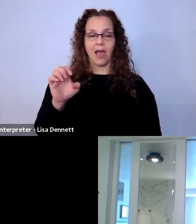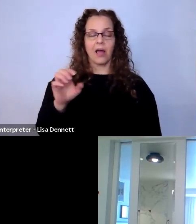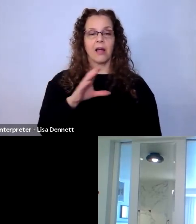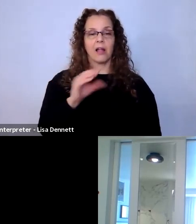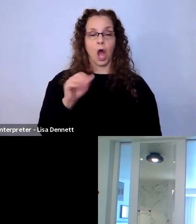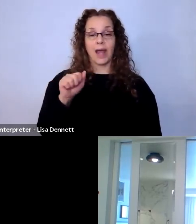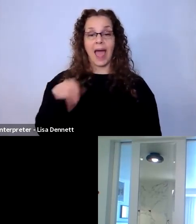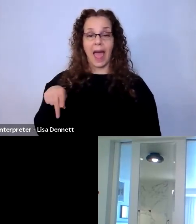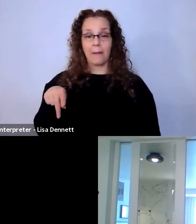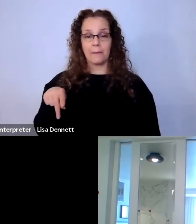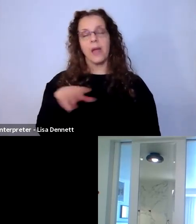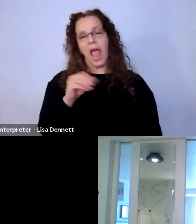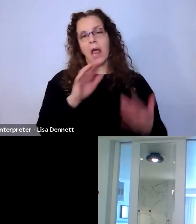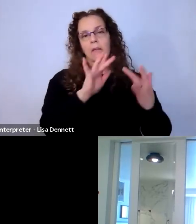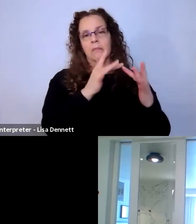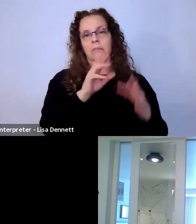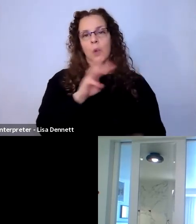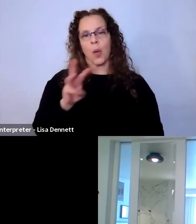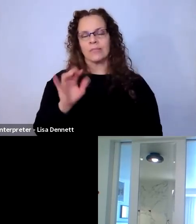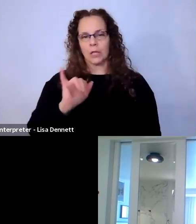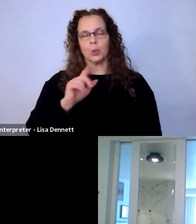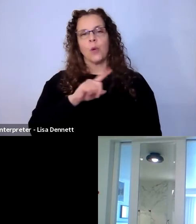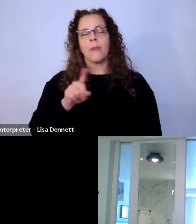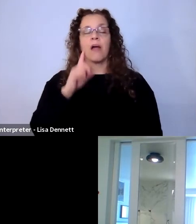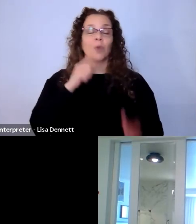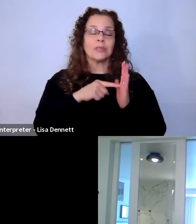on, for example on our ios APP so we introduced dynamic time.